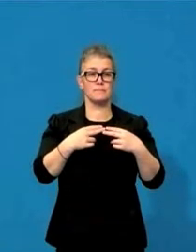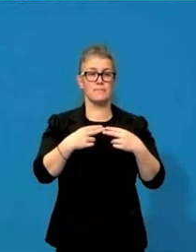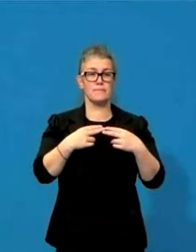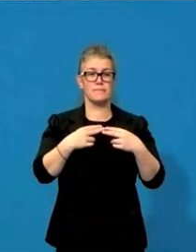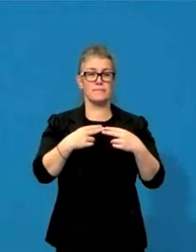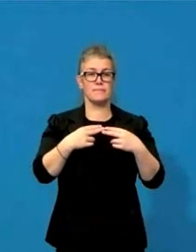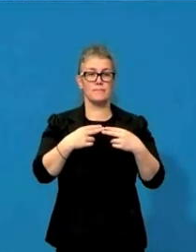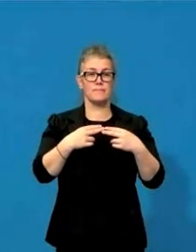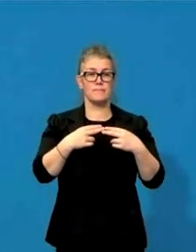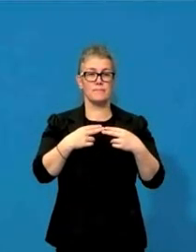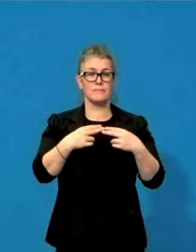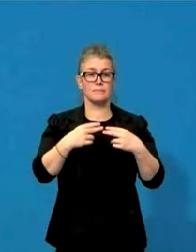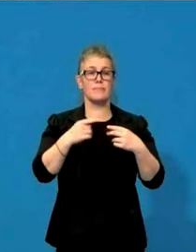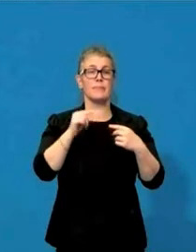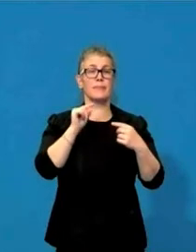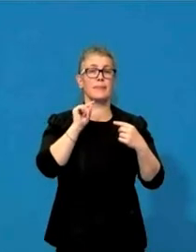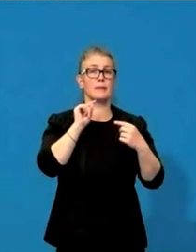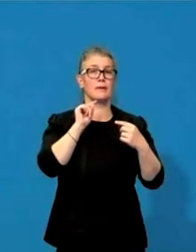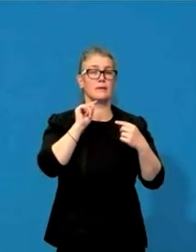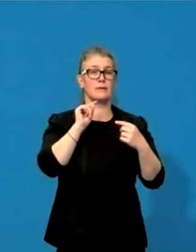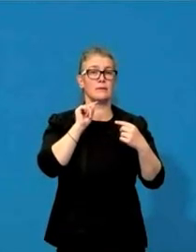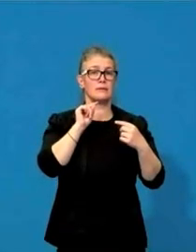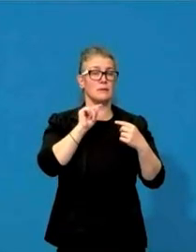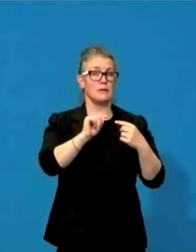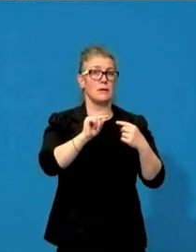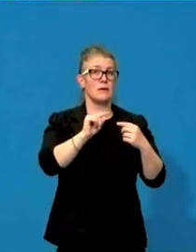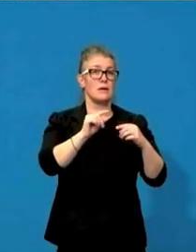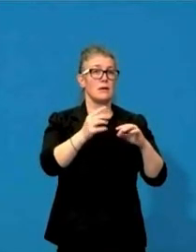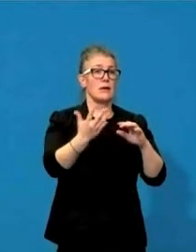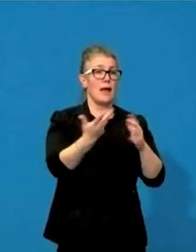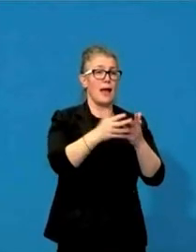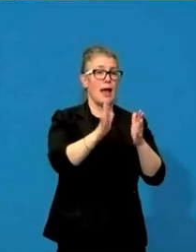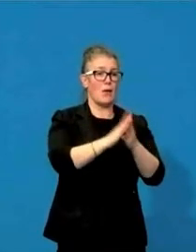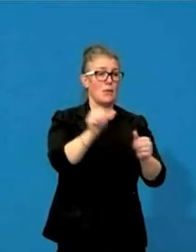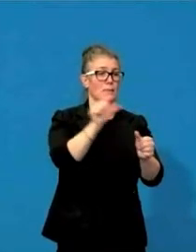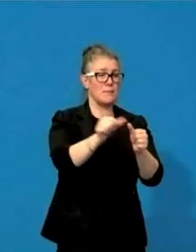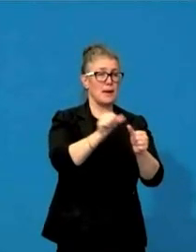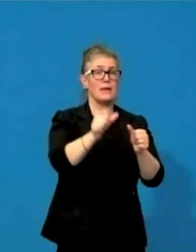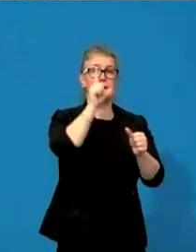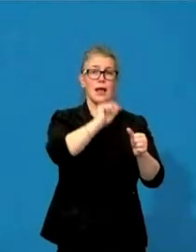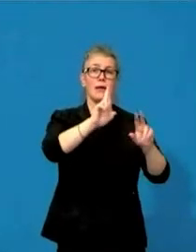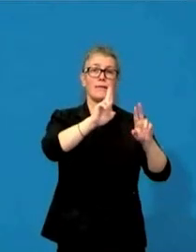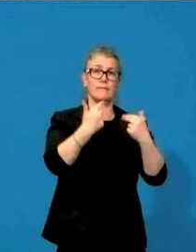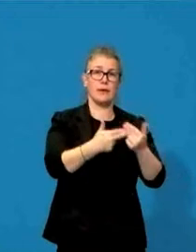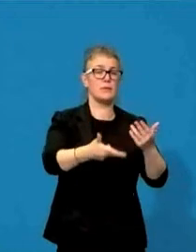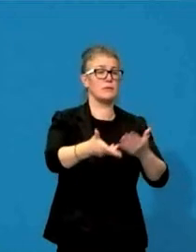husbands, better uncles, aunties - grandfathers, better brothers, better family